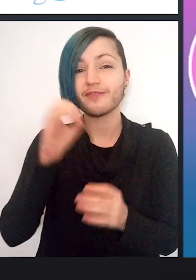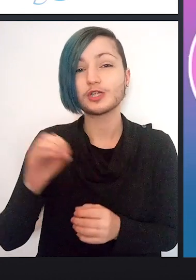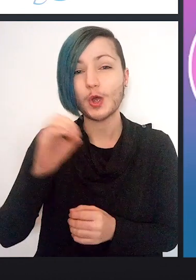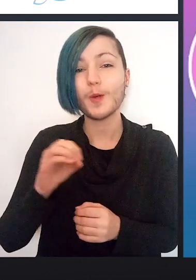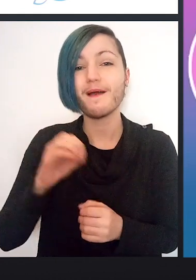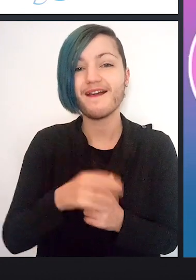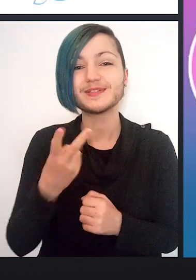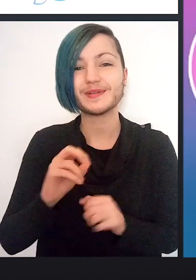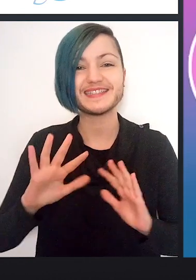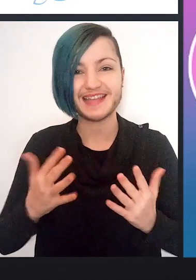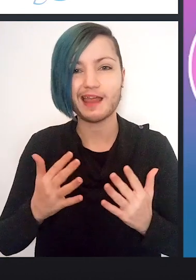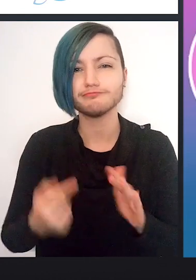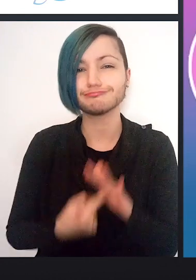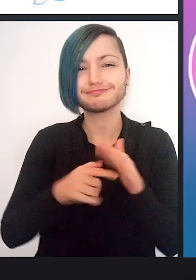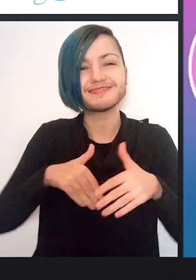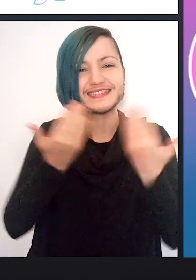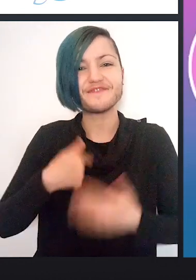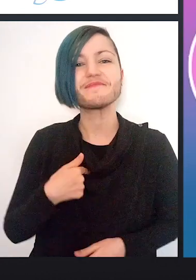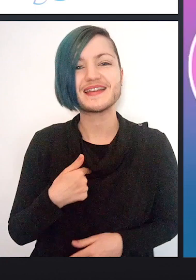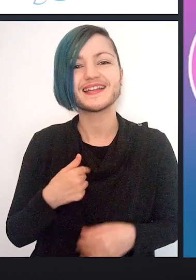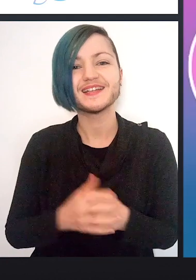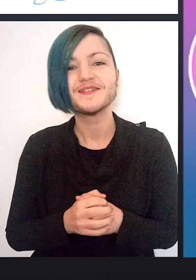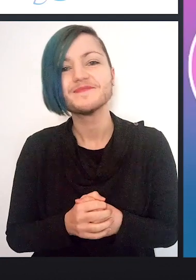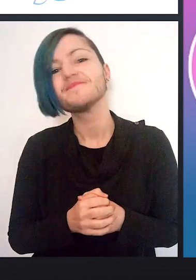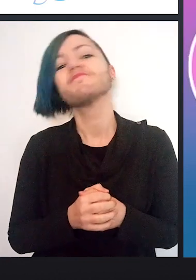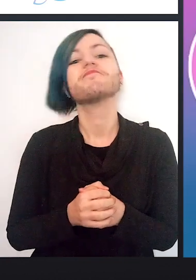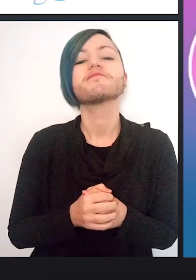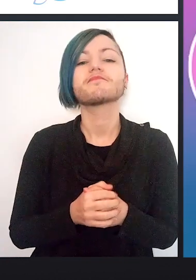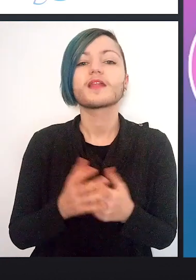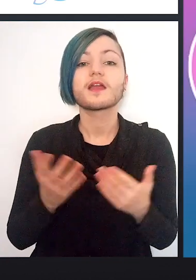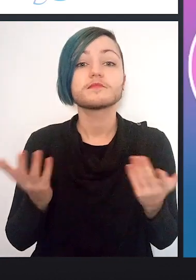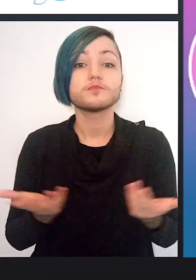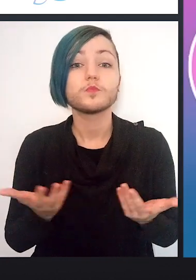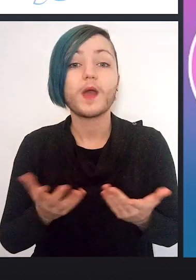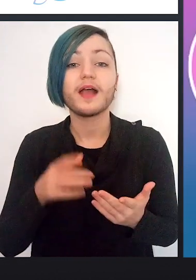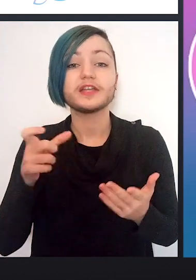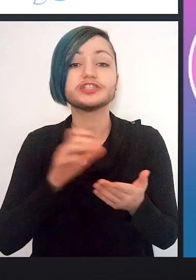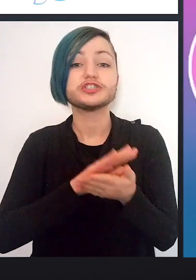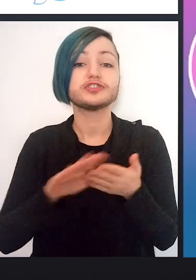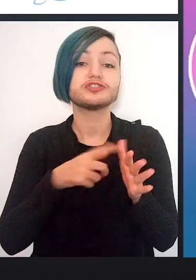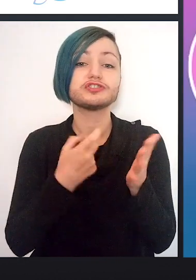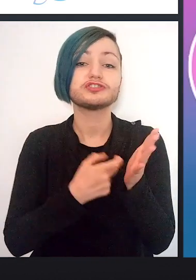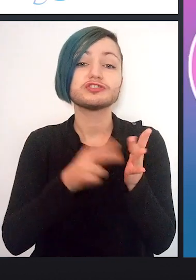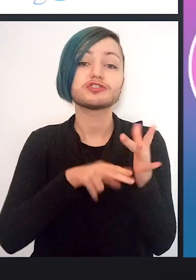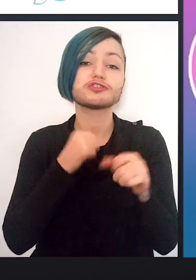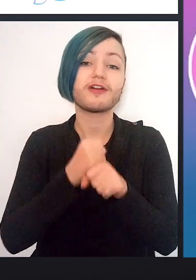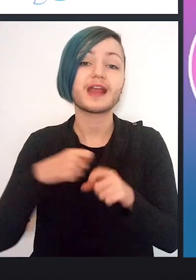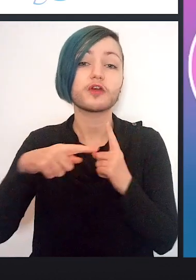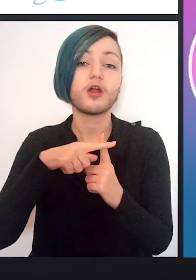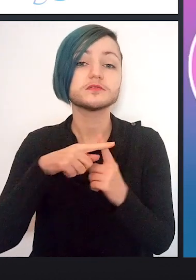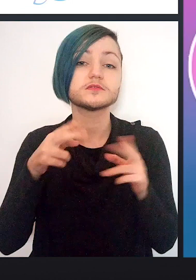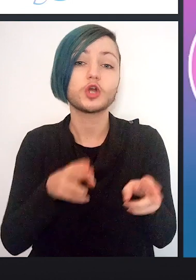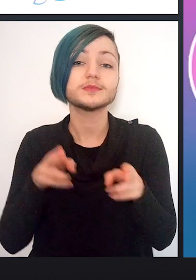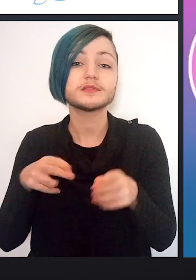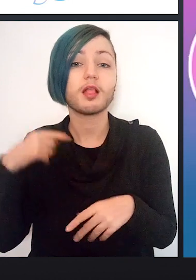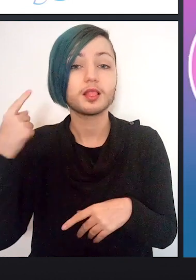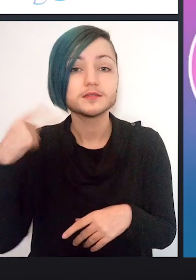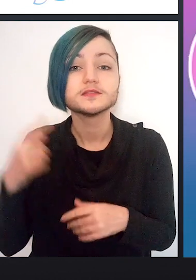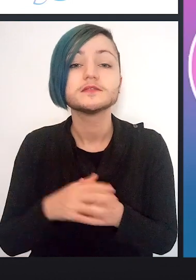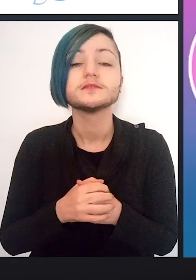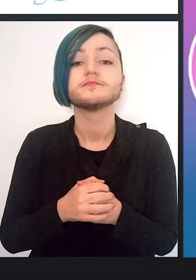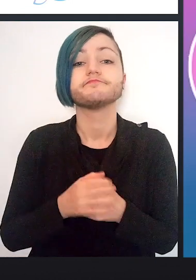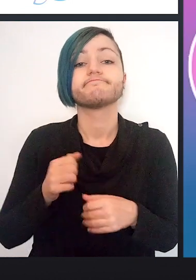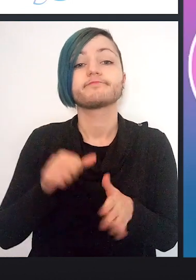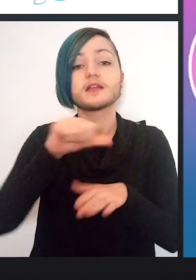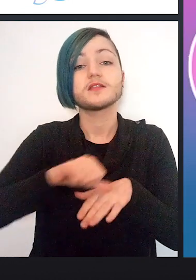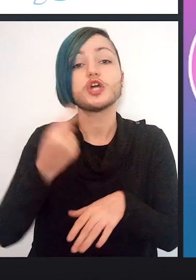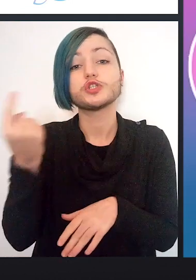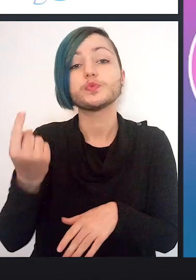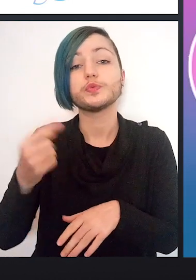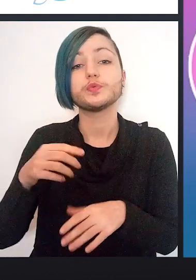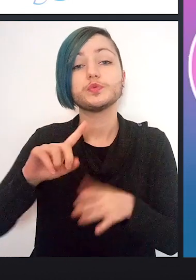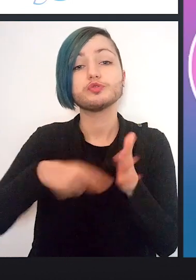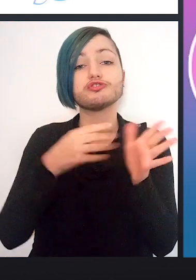key day and I had it at the Charing Cross Hospital in London. My Surgeon was James Bellringer.